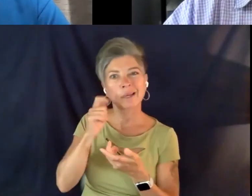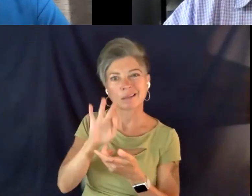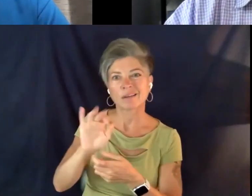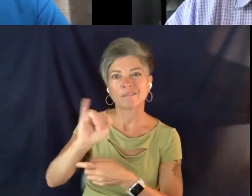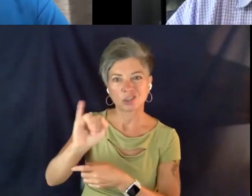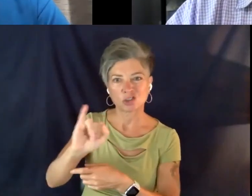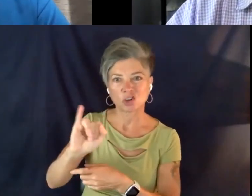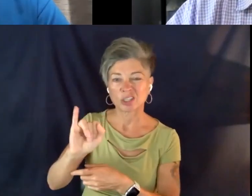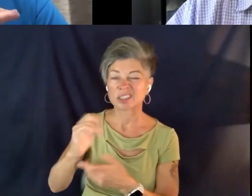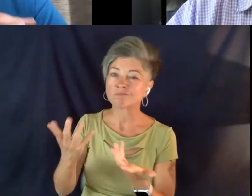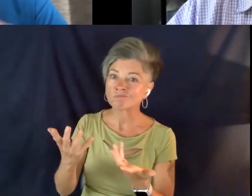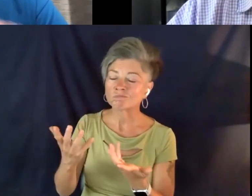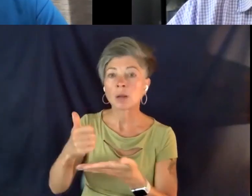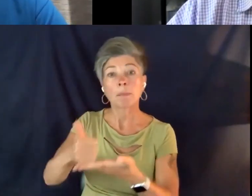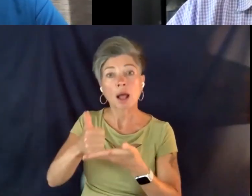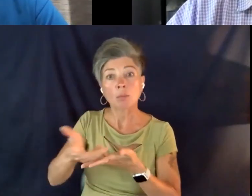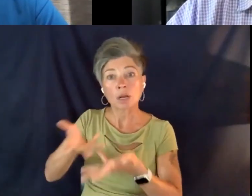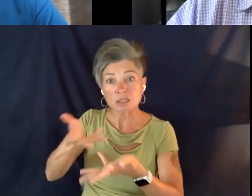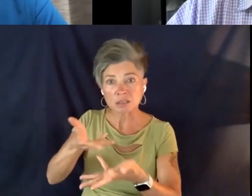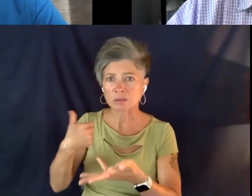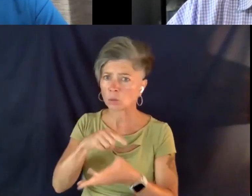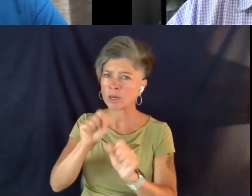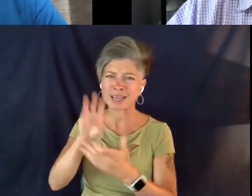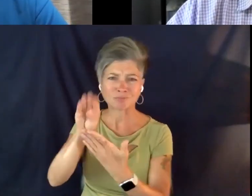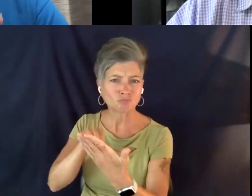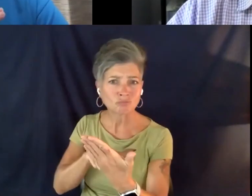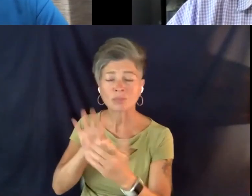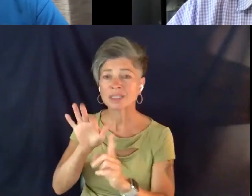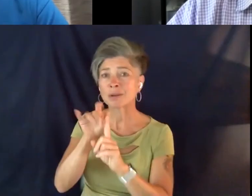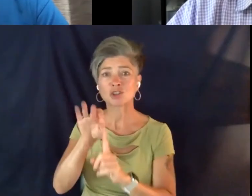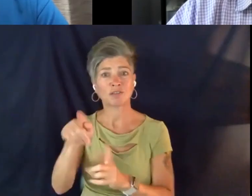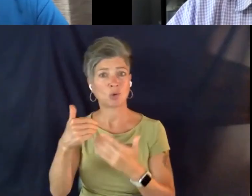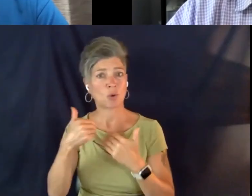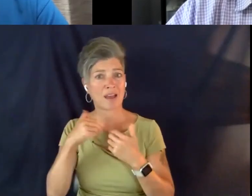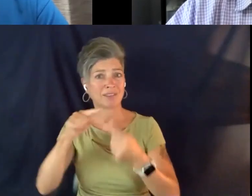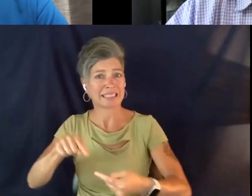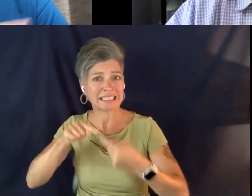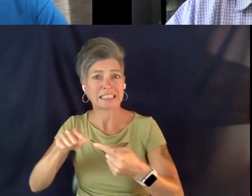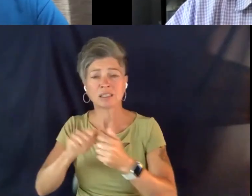so that we can document that, especially if you've had difficulty for whatever reason with one formulation,